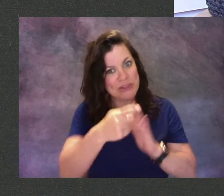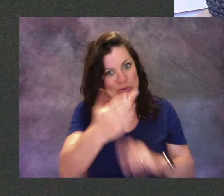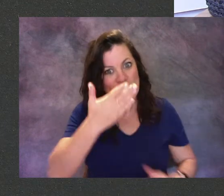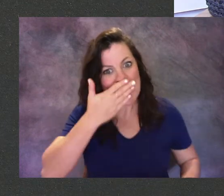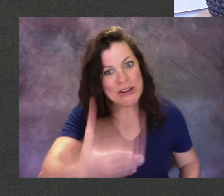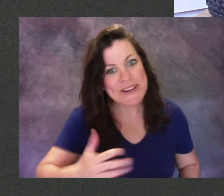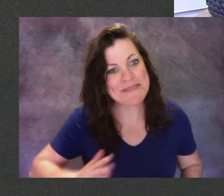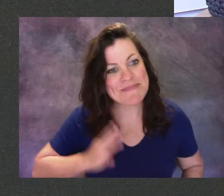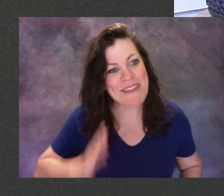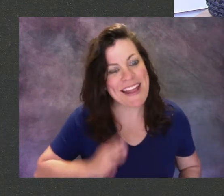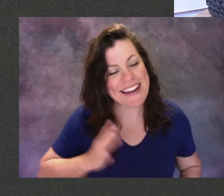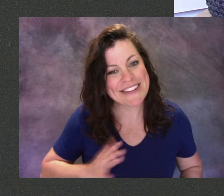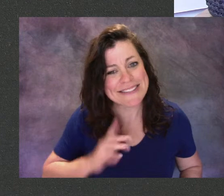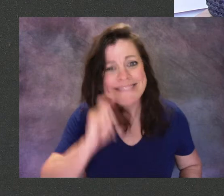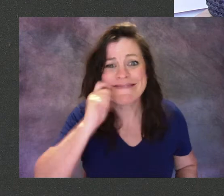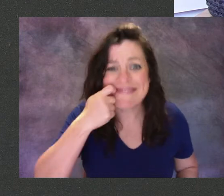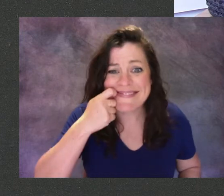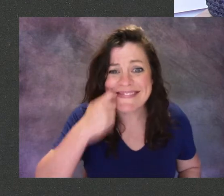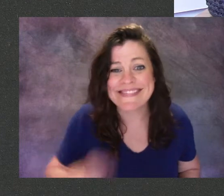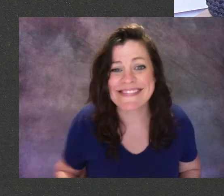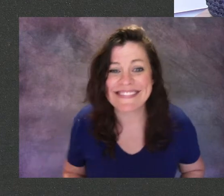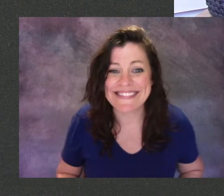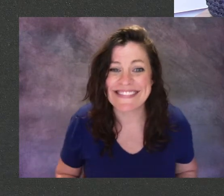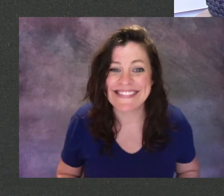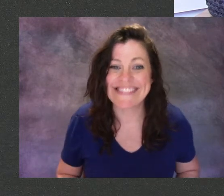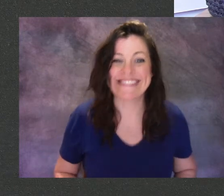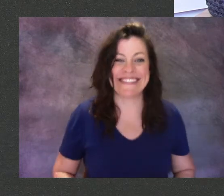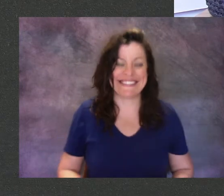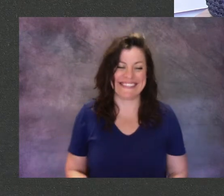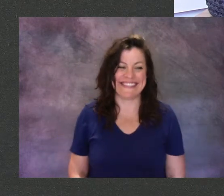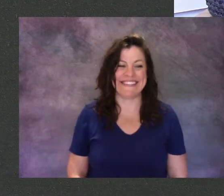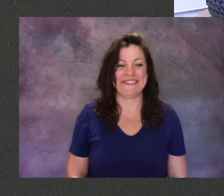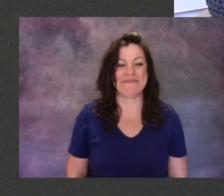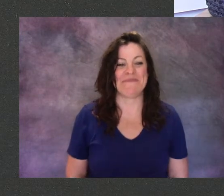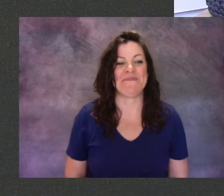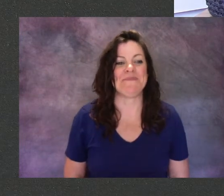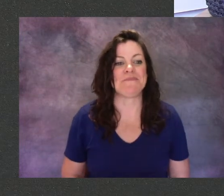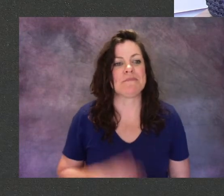That's so cool. If you have to look back and try to remember all the things